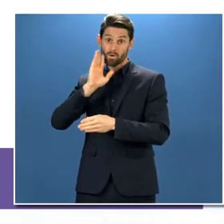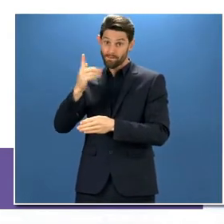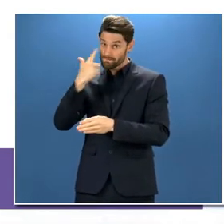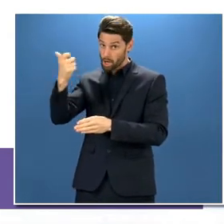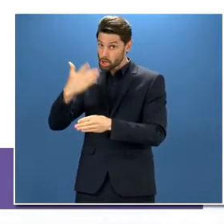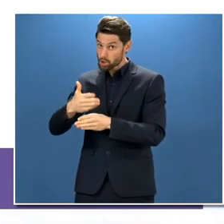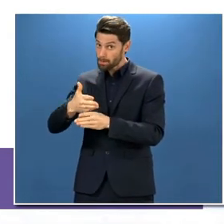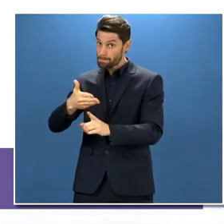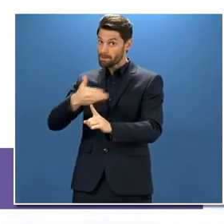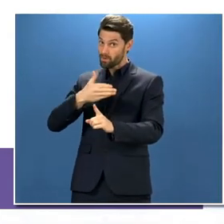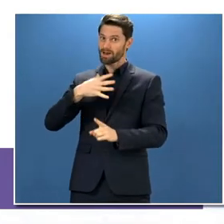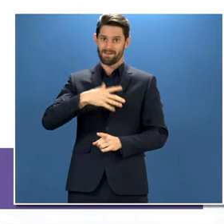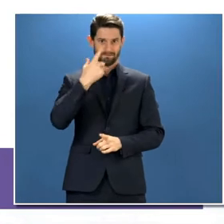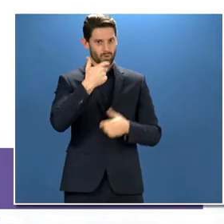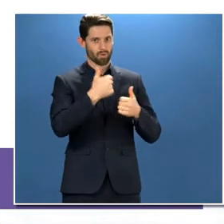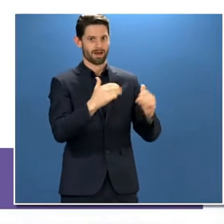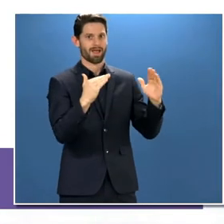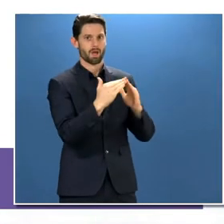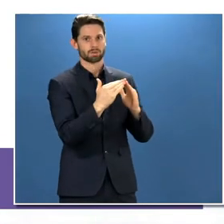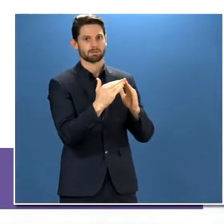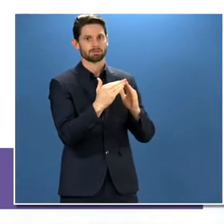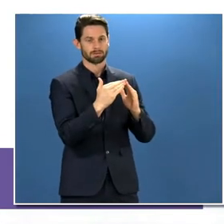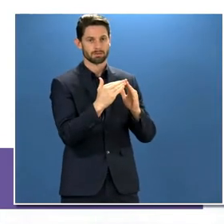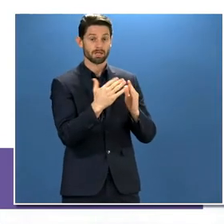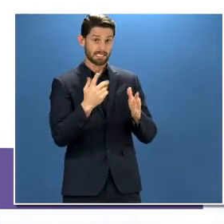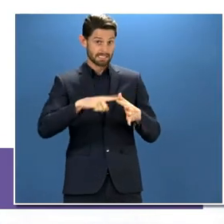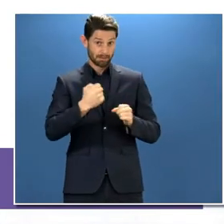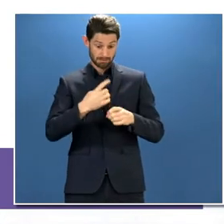someone in my circumstances with a significant mobility disability,